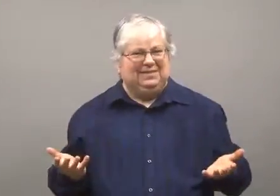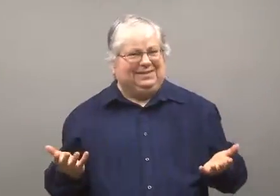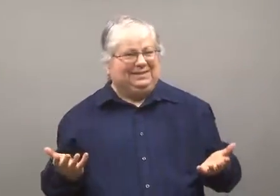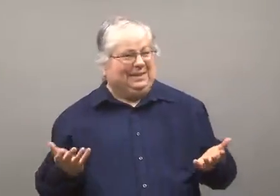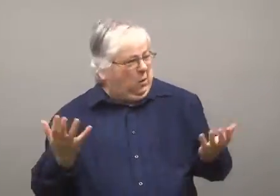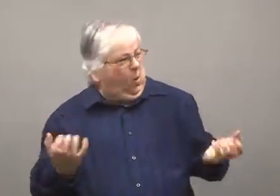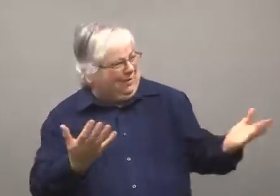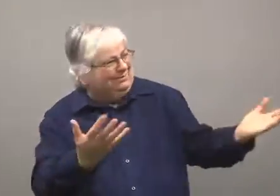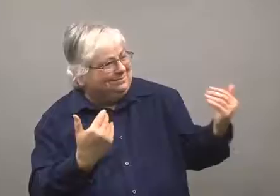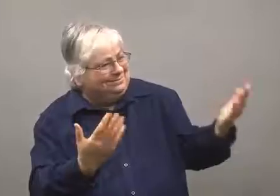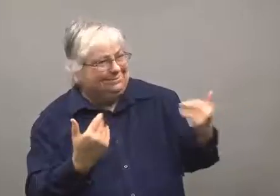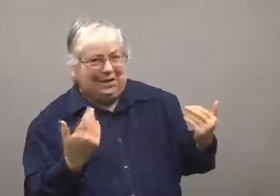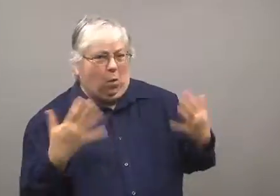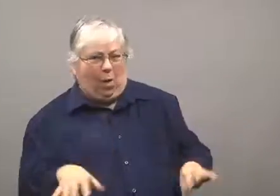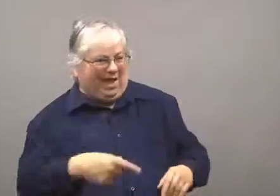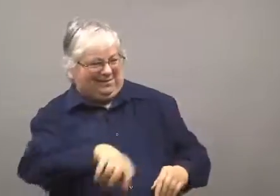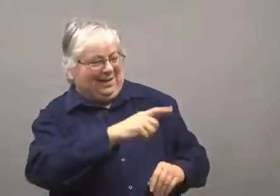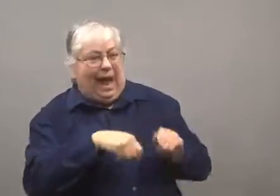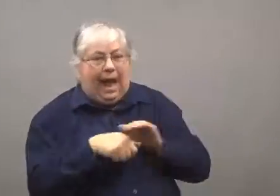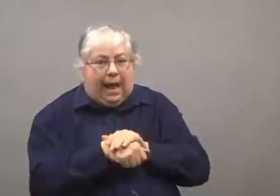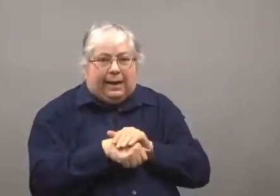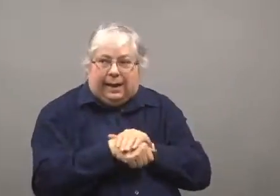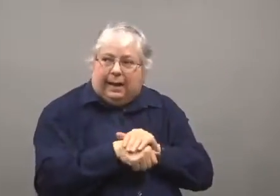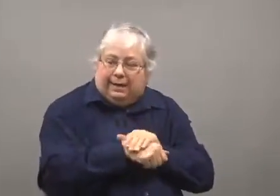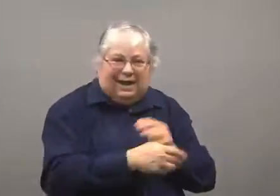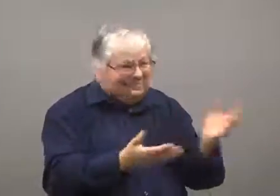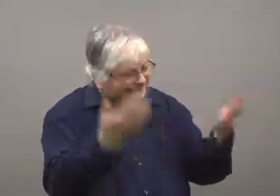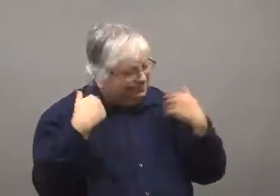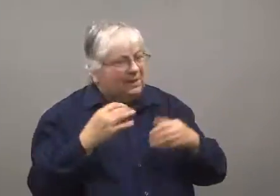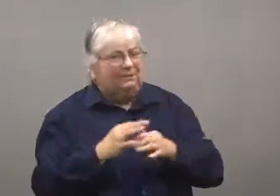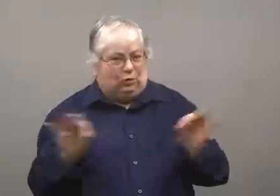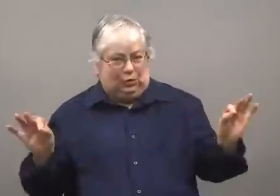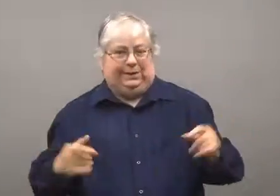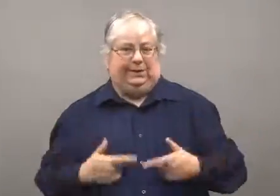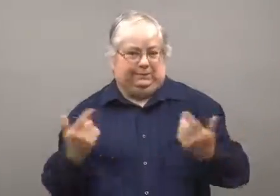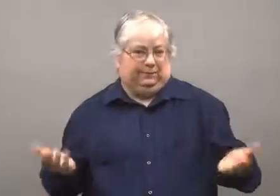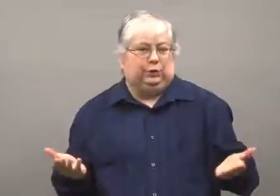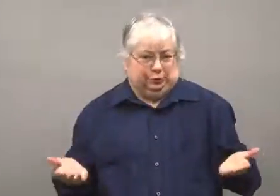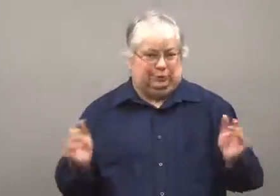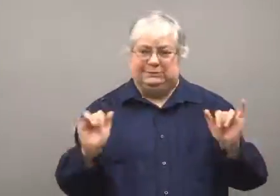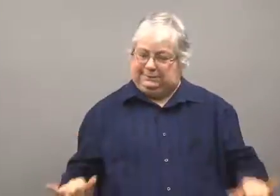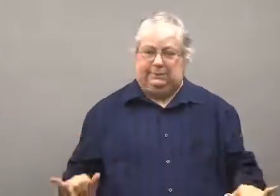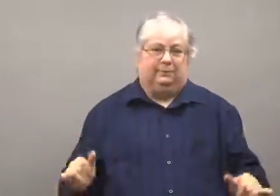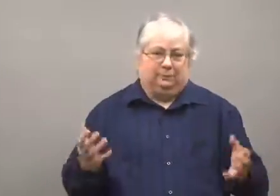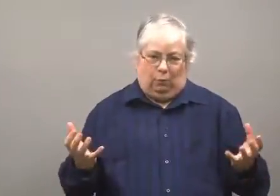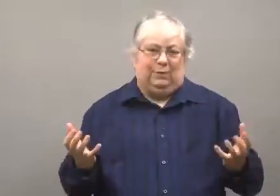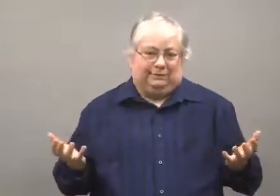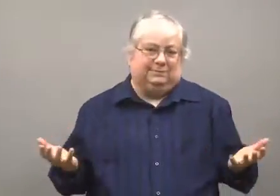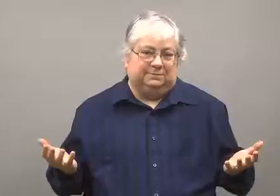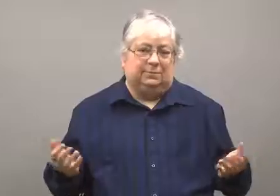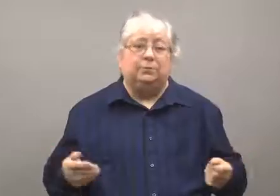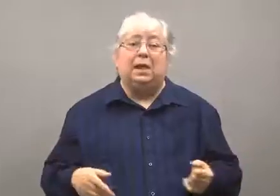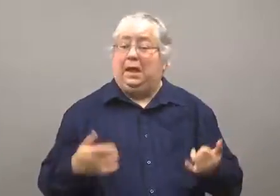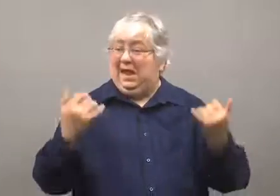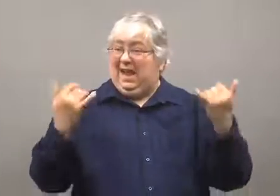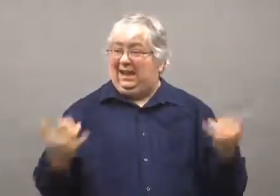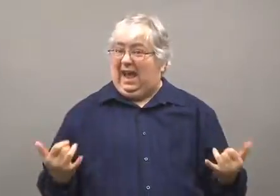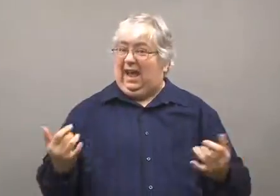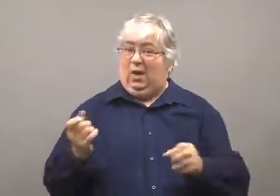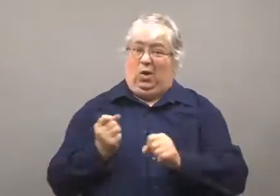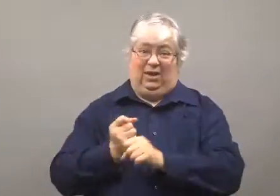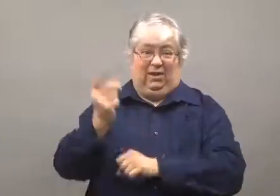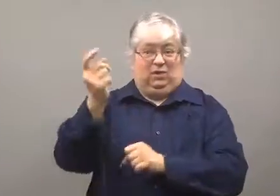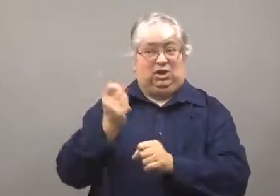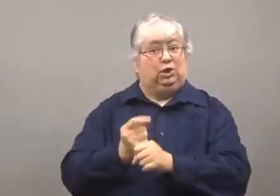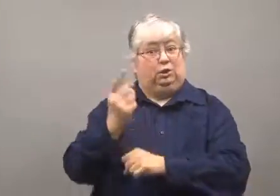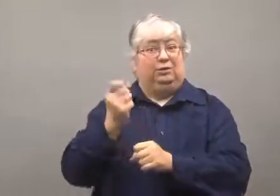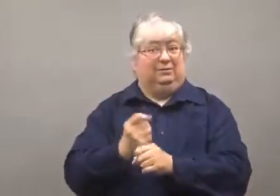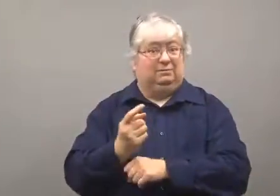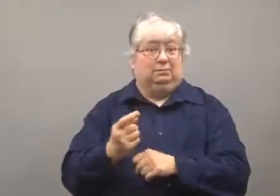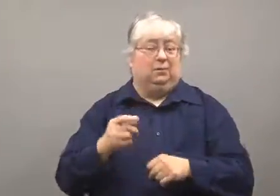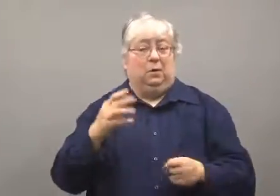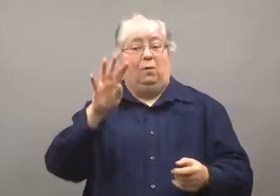He wanted them to be able to stop hiding and live freely here.